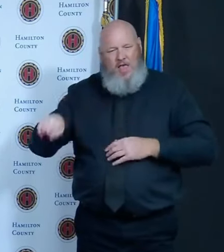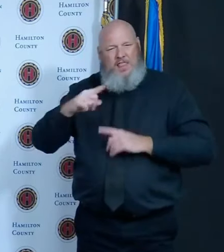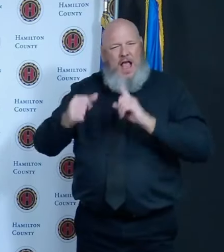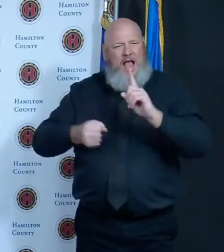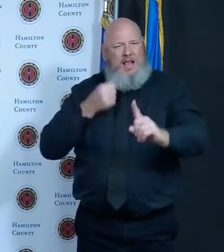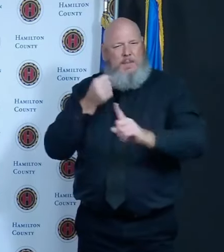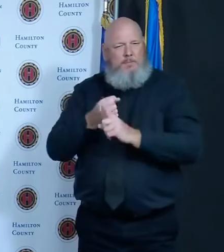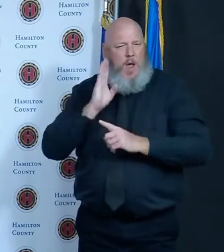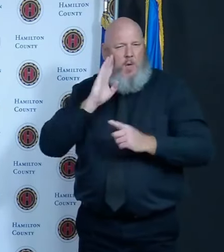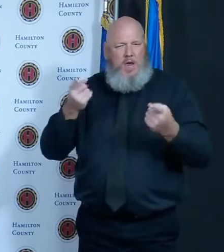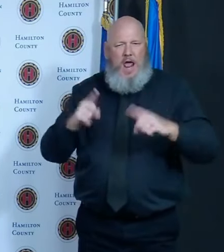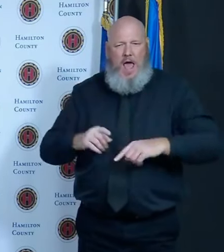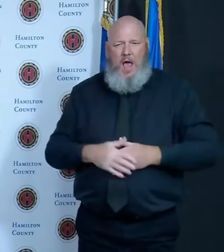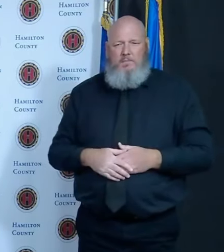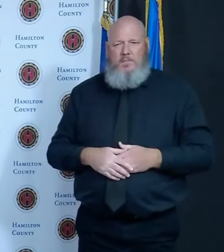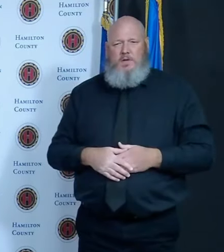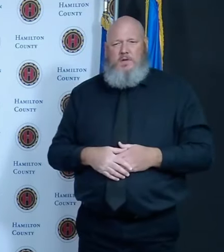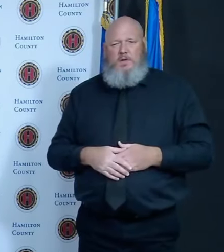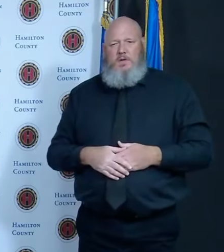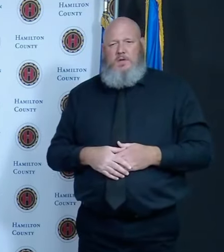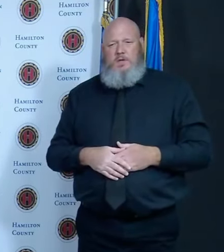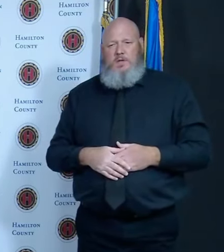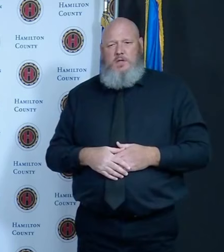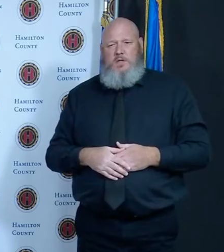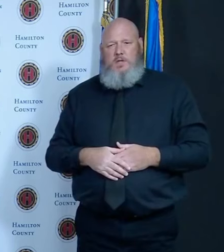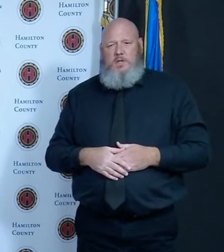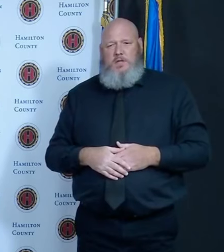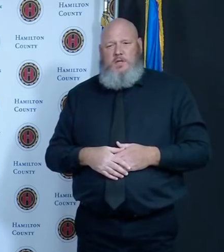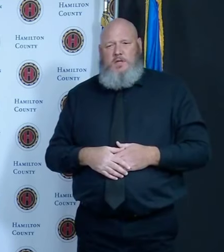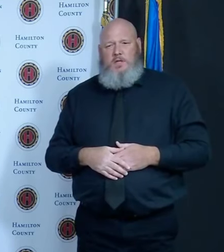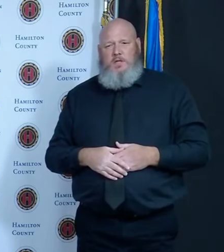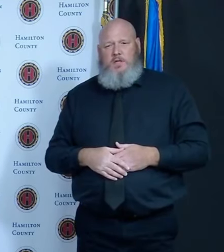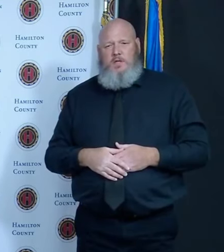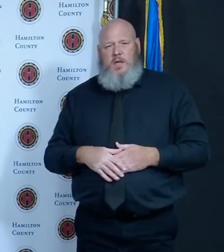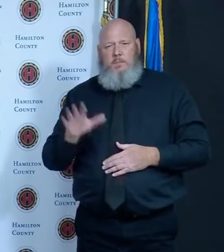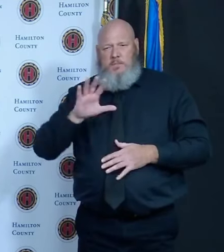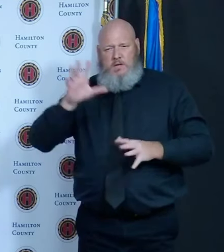twenty six thousand small businesses in our region and if you zero in on some of